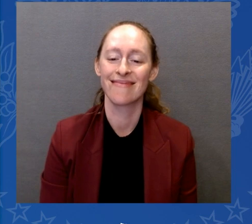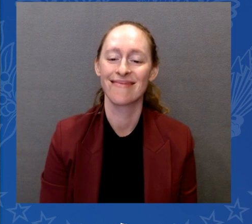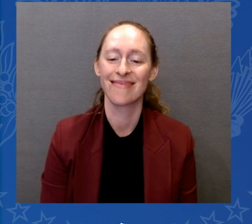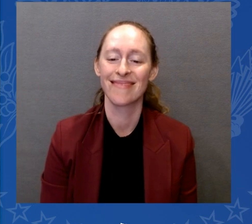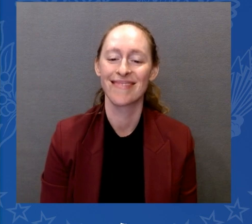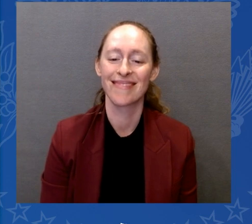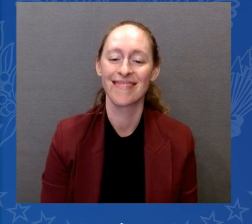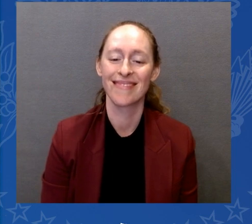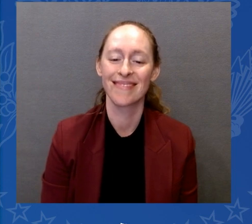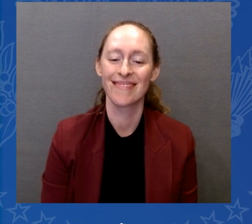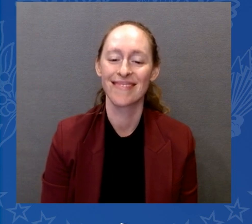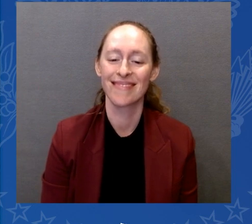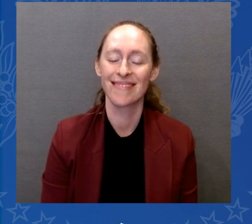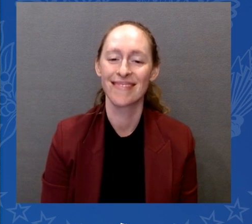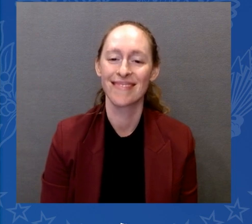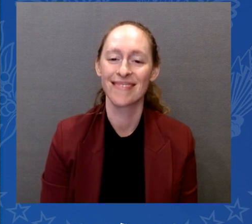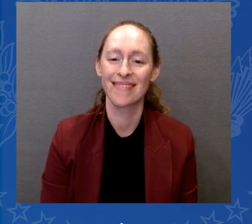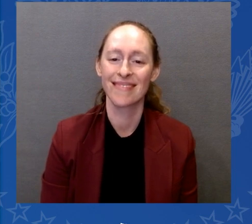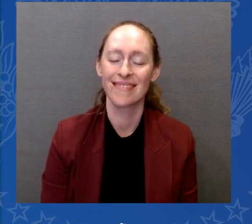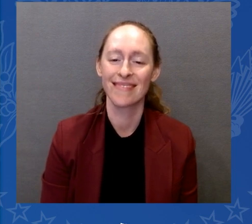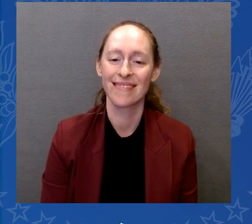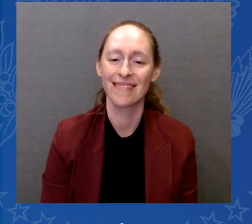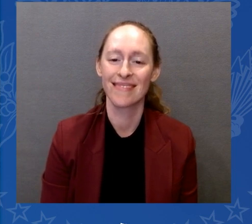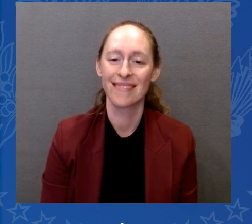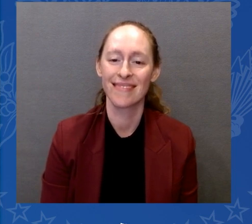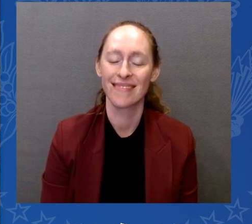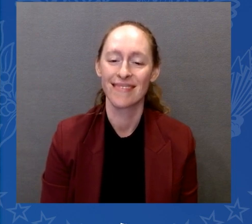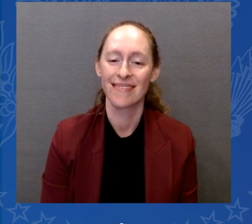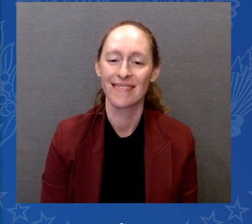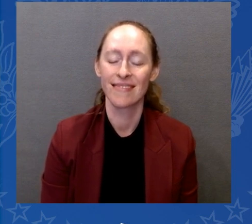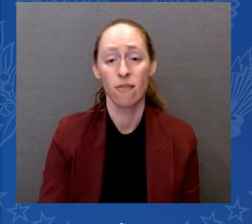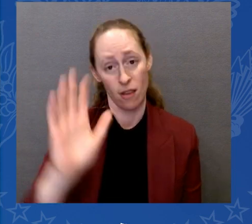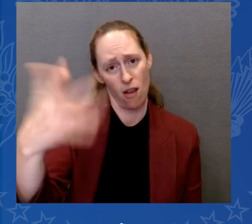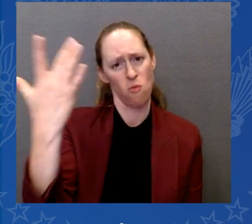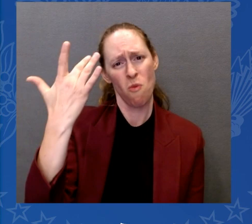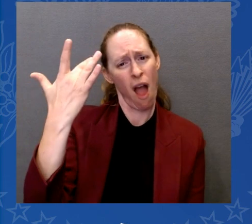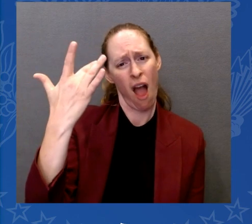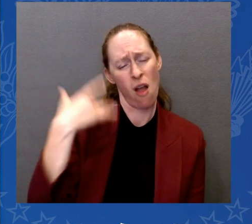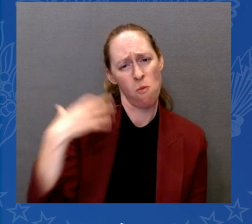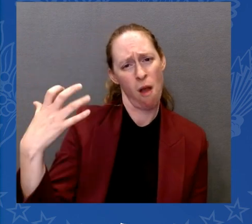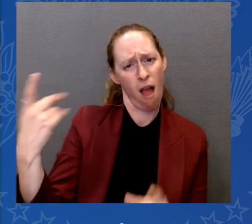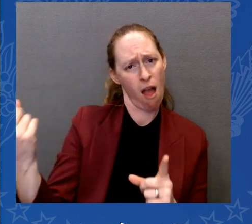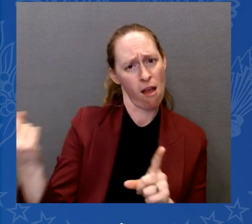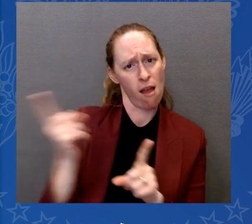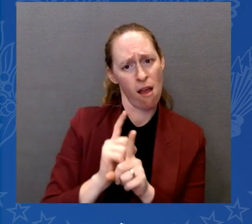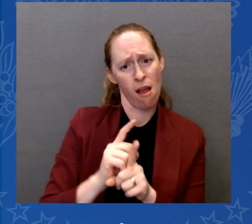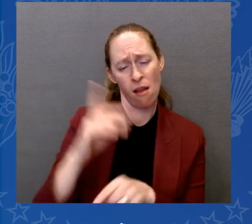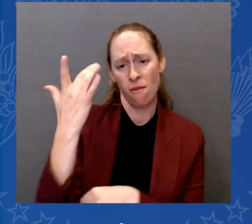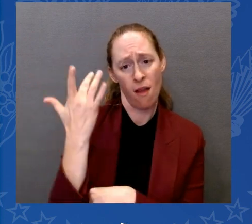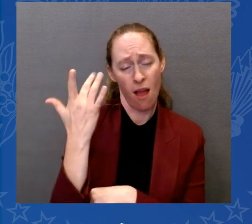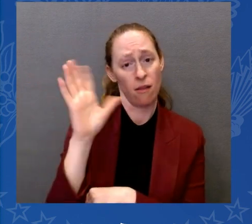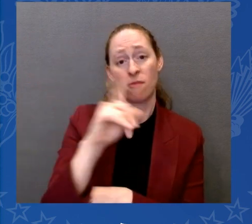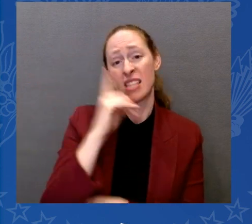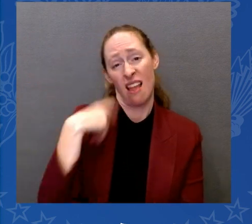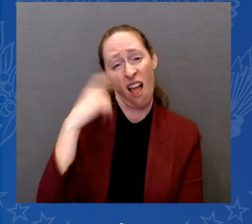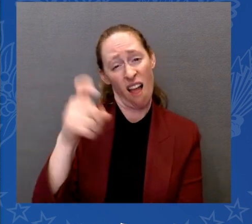I want to tell you what happened here. This guy, he made this finally happen -- at least me signing this, certainly.